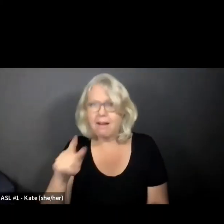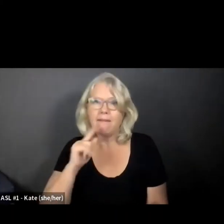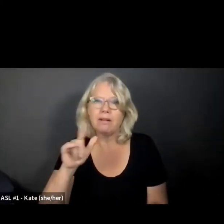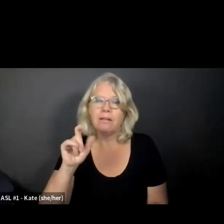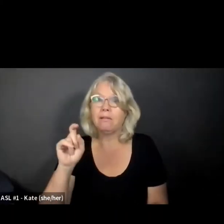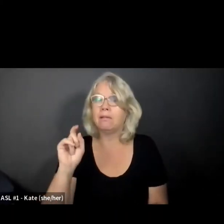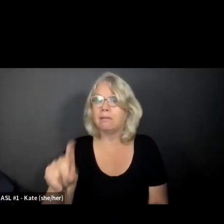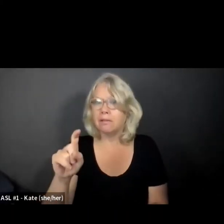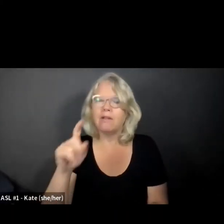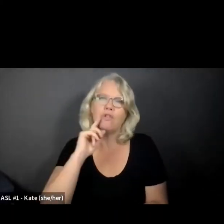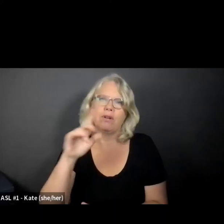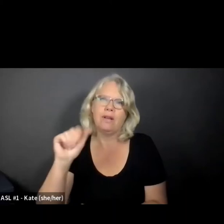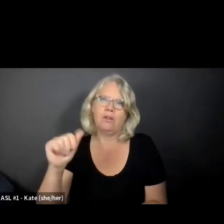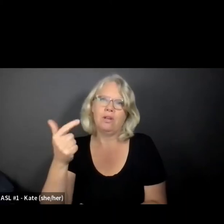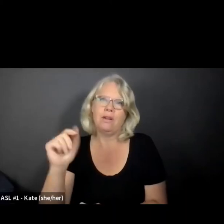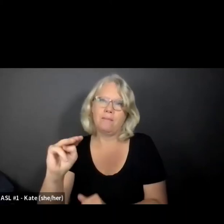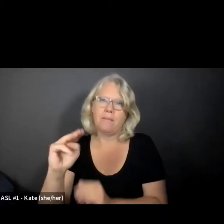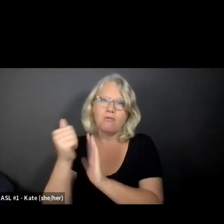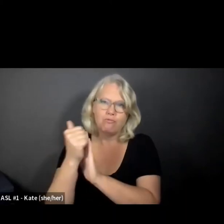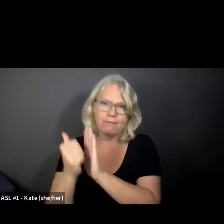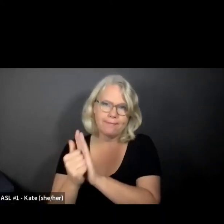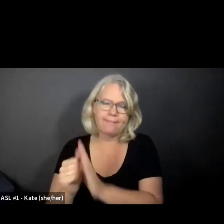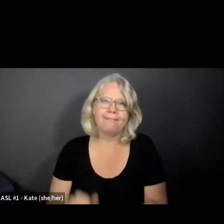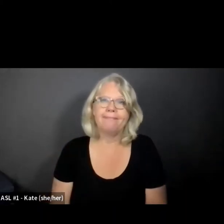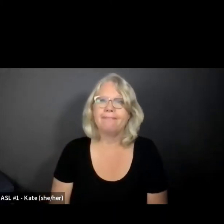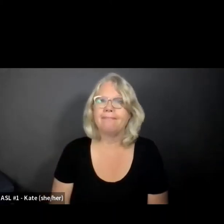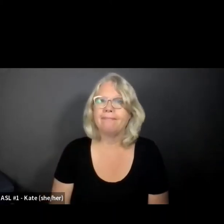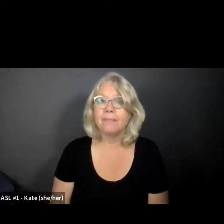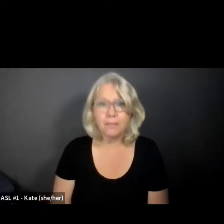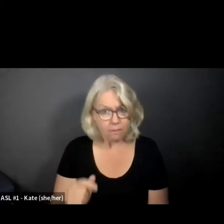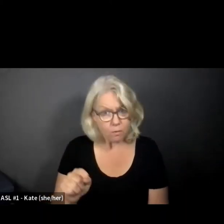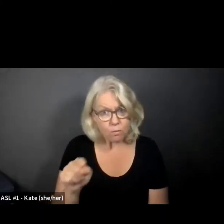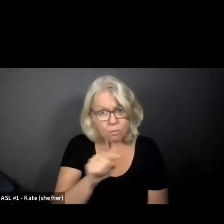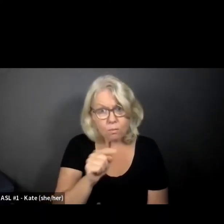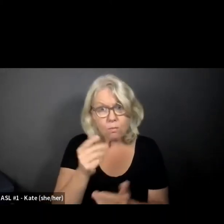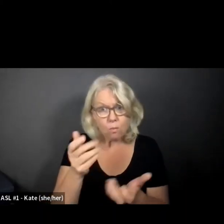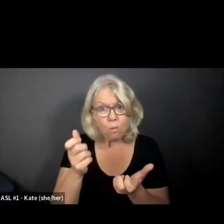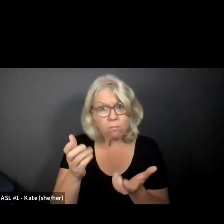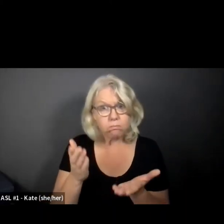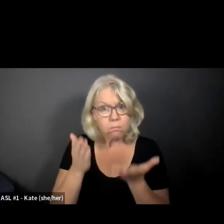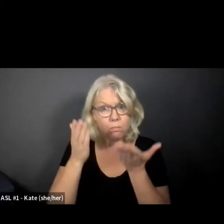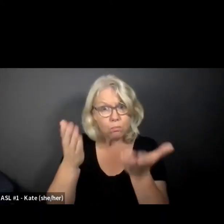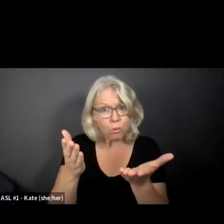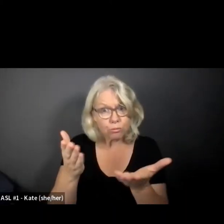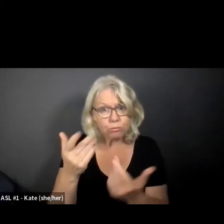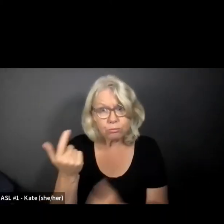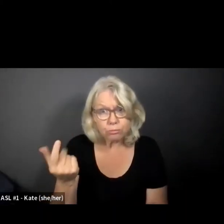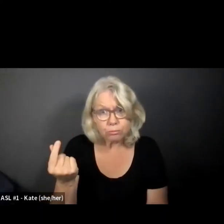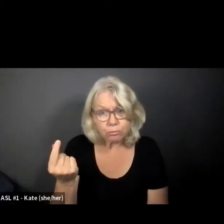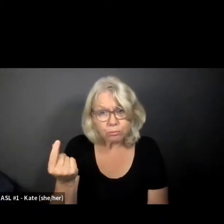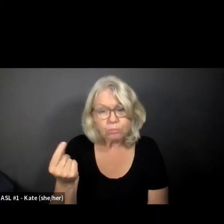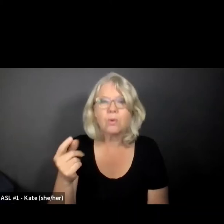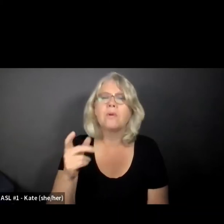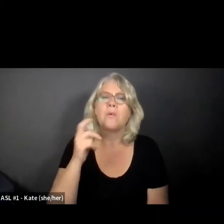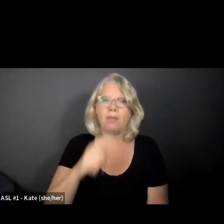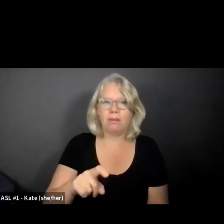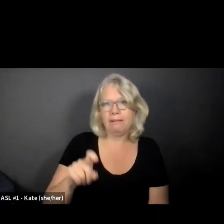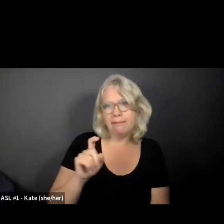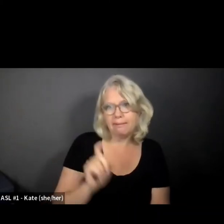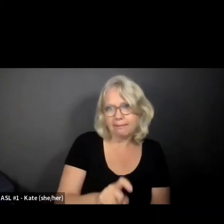TO MAKE A MOTION, PLEASE UNMUTE YOUR CALL, SAY YOUR FULL NAME AND SPEAK.